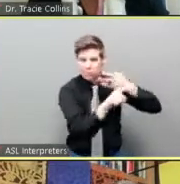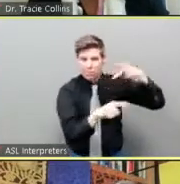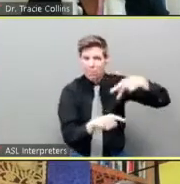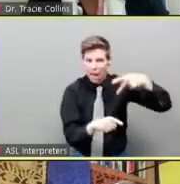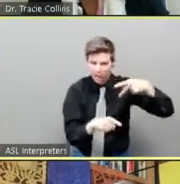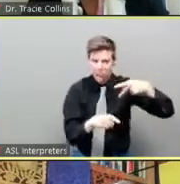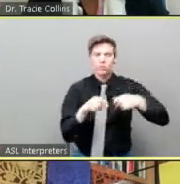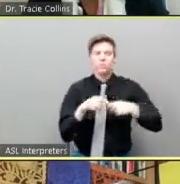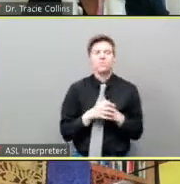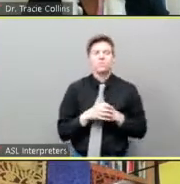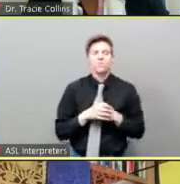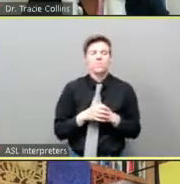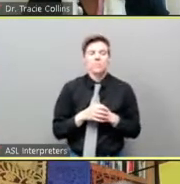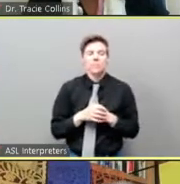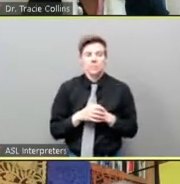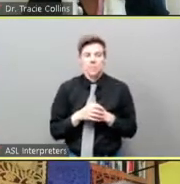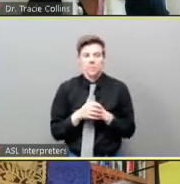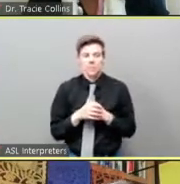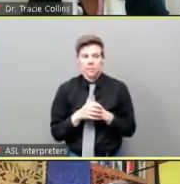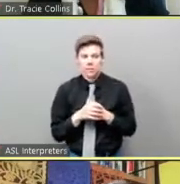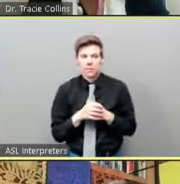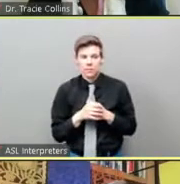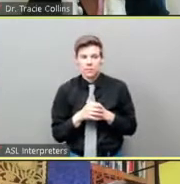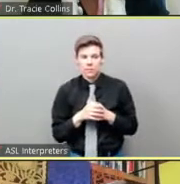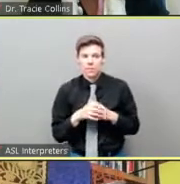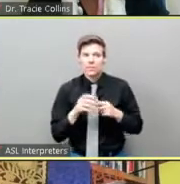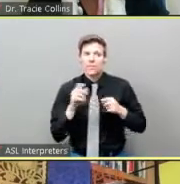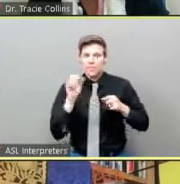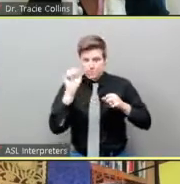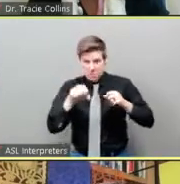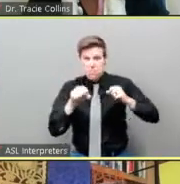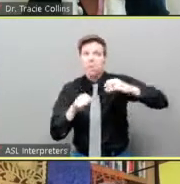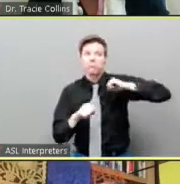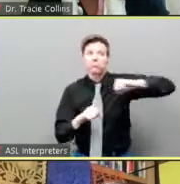treatments? Yes, it is. Uh, and so we have actually stopped using them